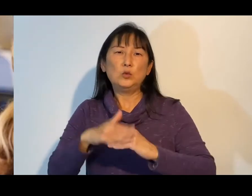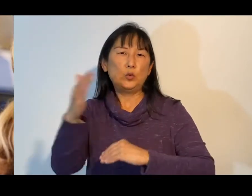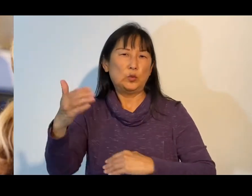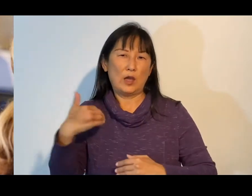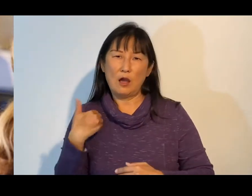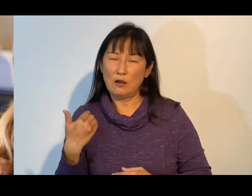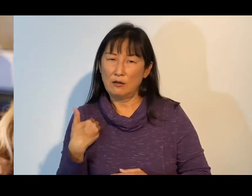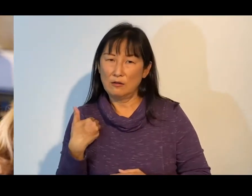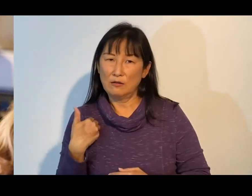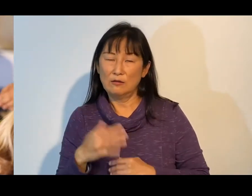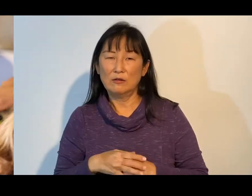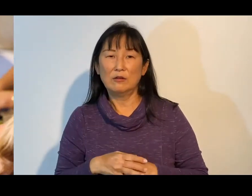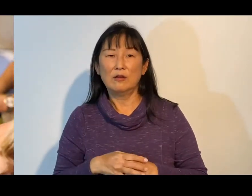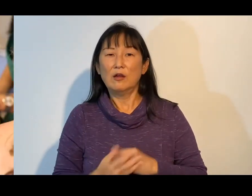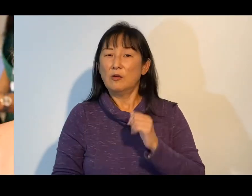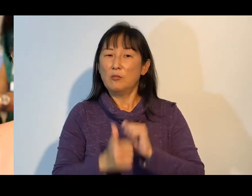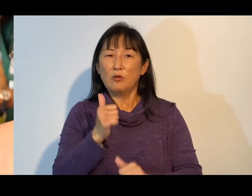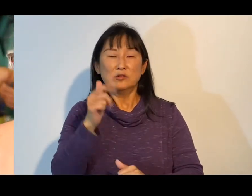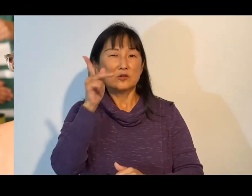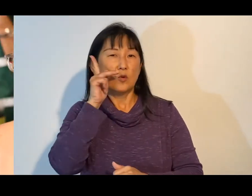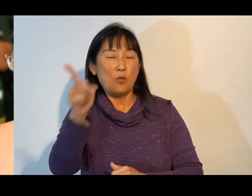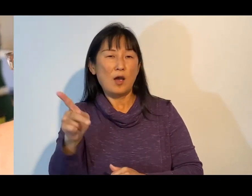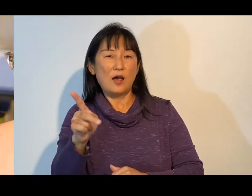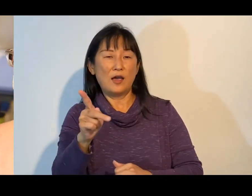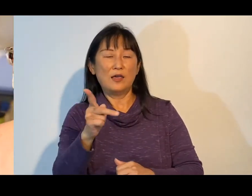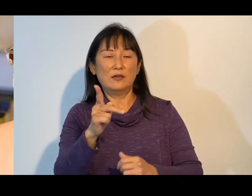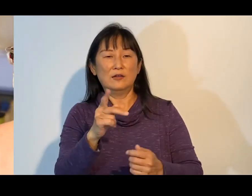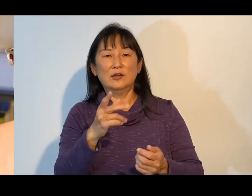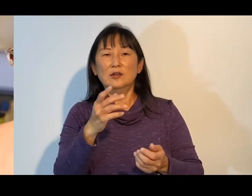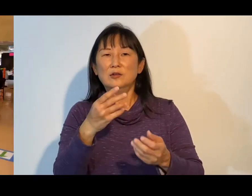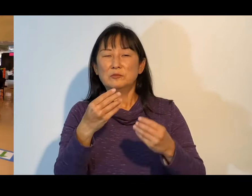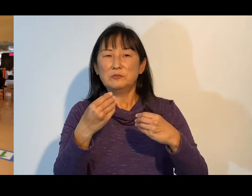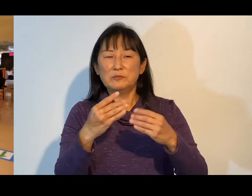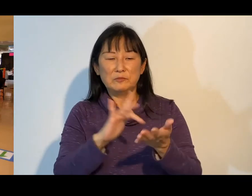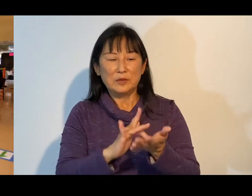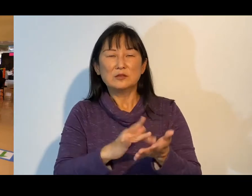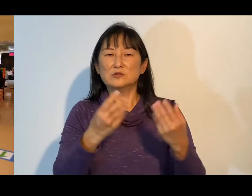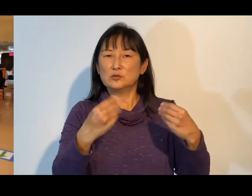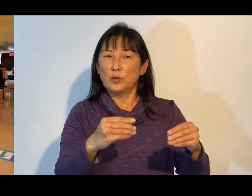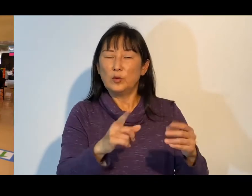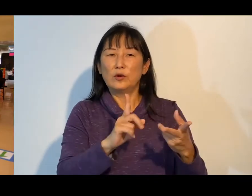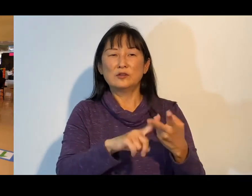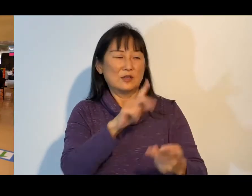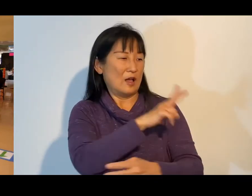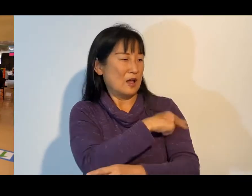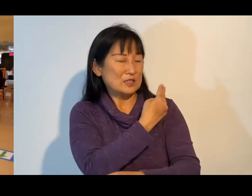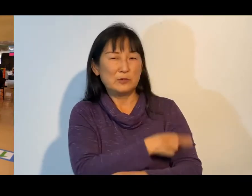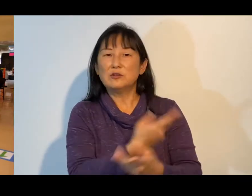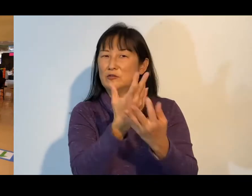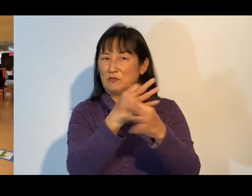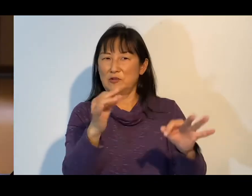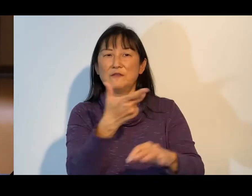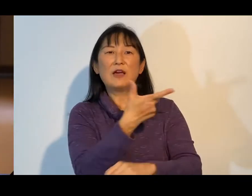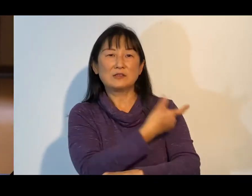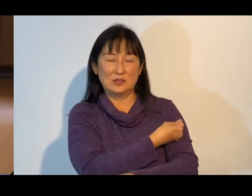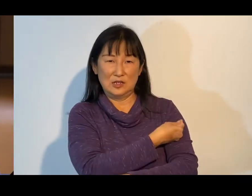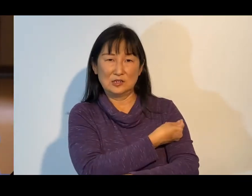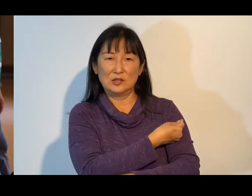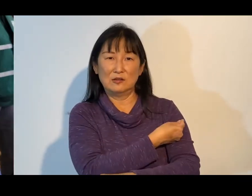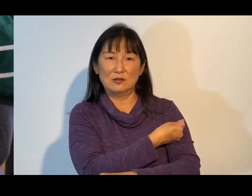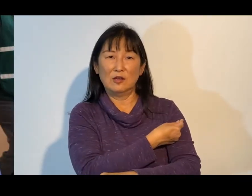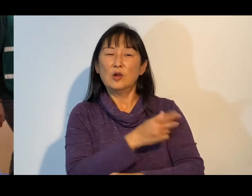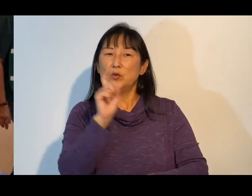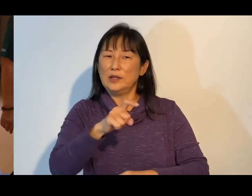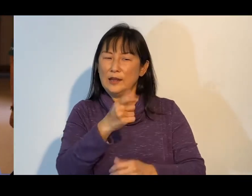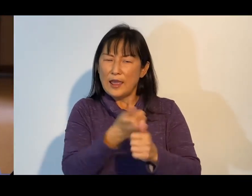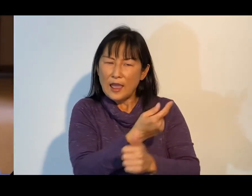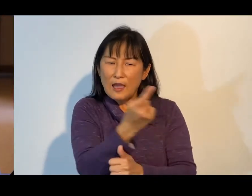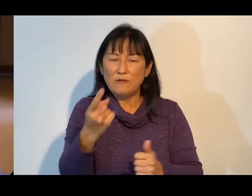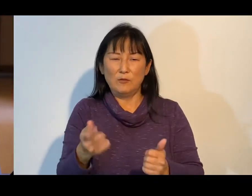You can walk into most Kauai pharmacies, clinics, and hospitals for a free vaccination today. We do need everyone’s help to protect our community.